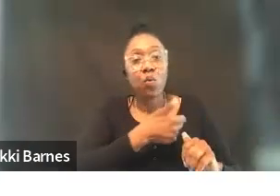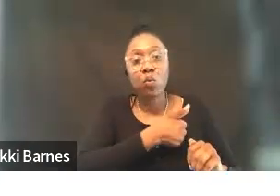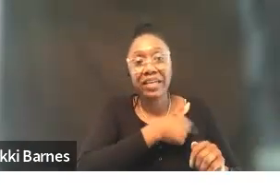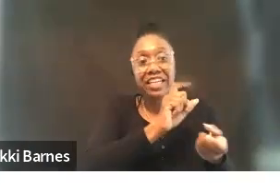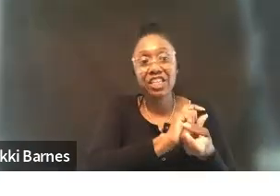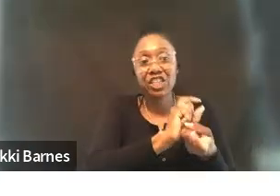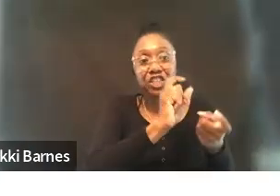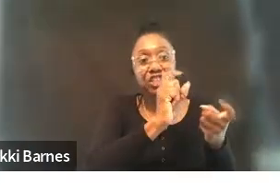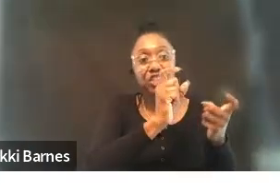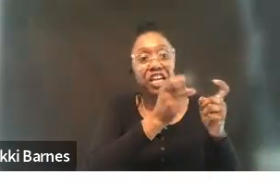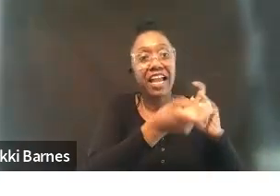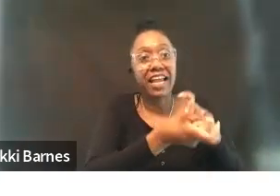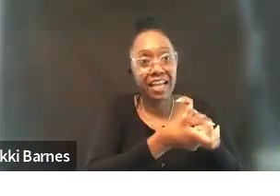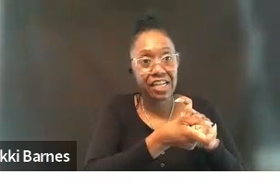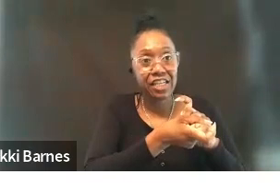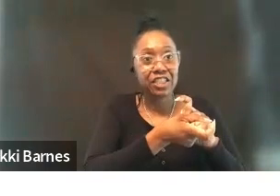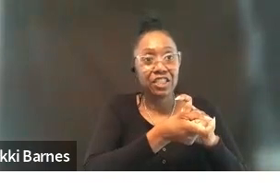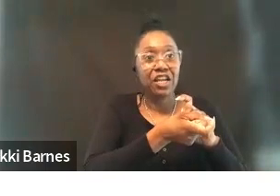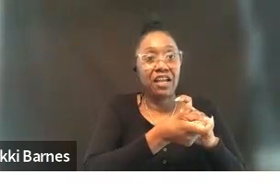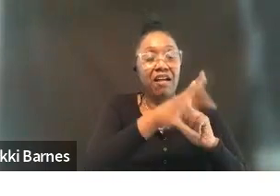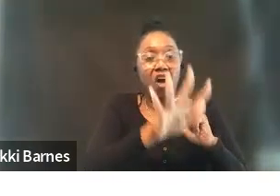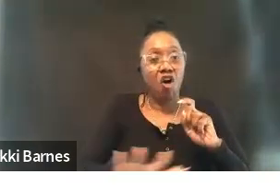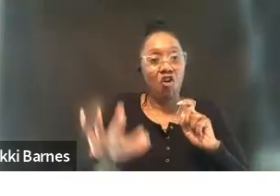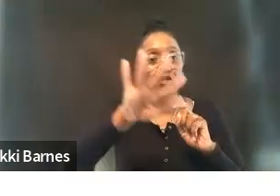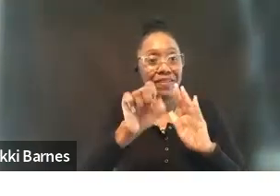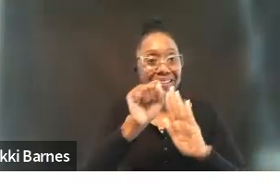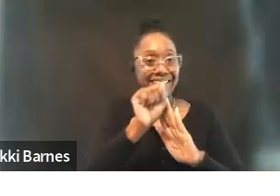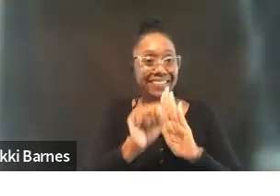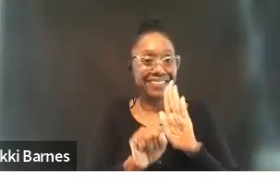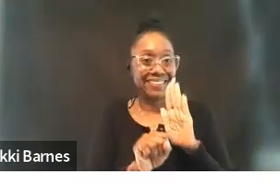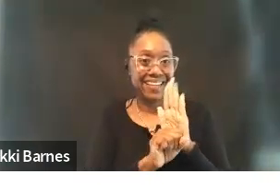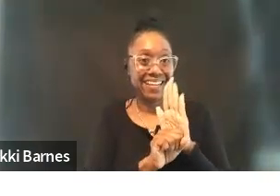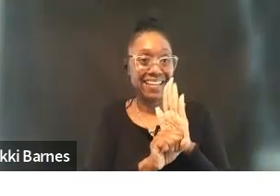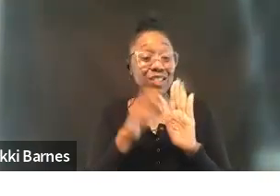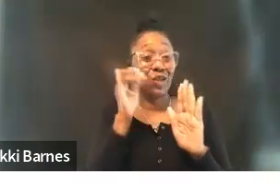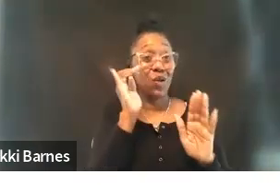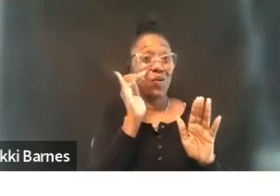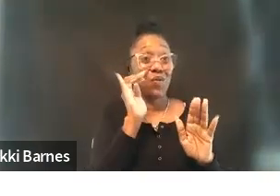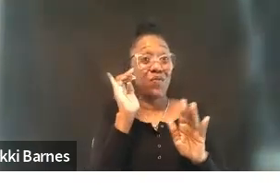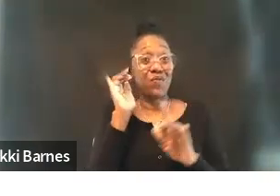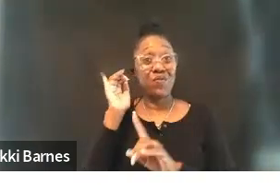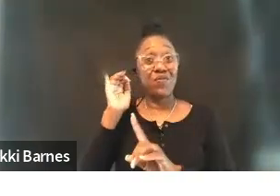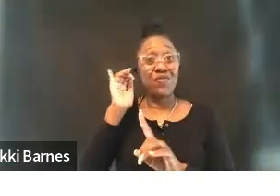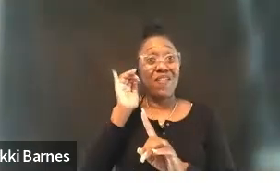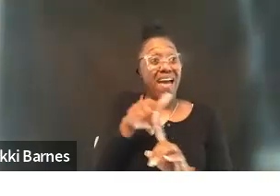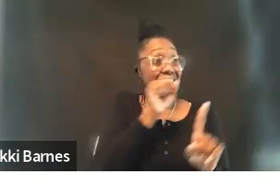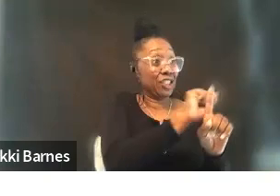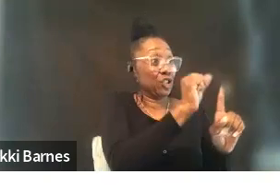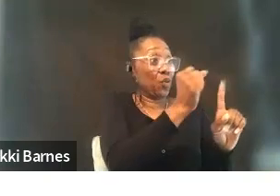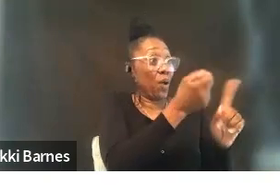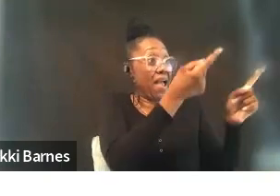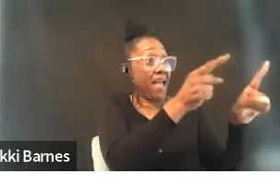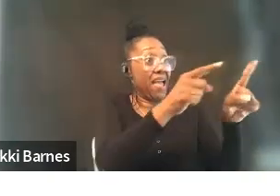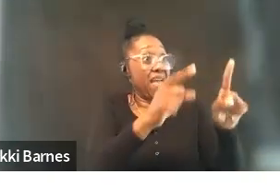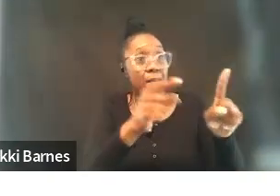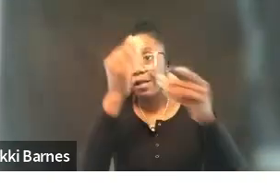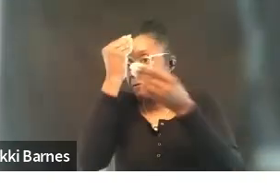And so, those consequences were not, necessarily known. I'm so that led to.